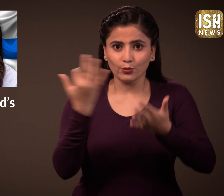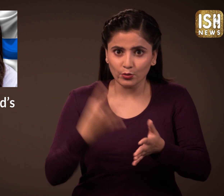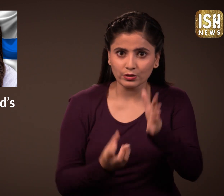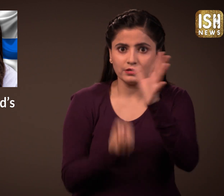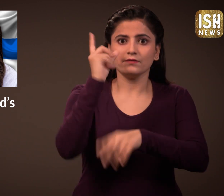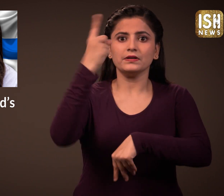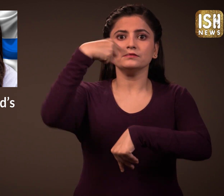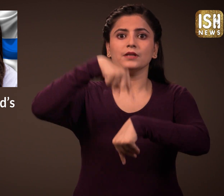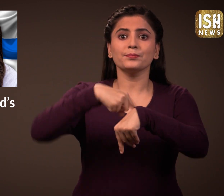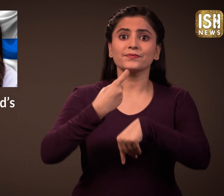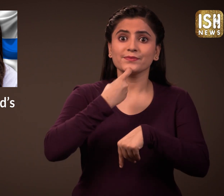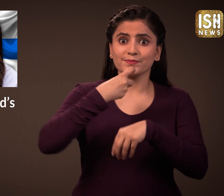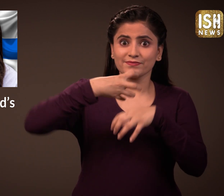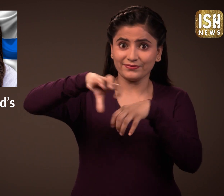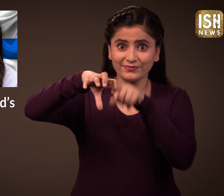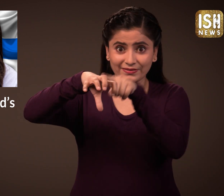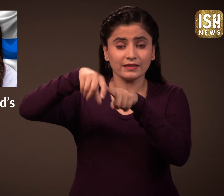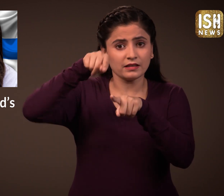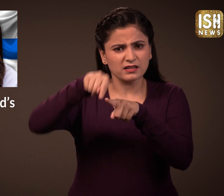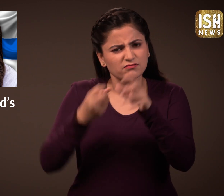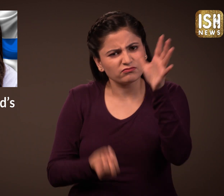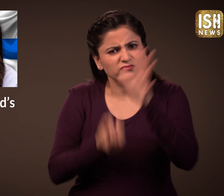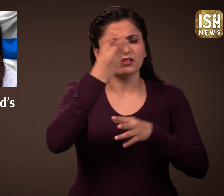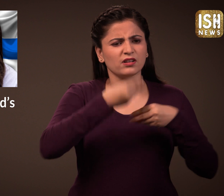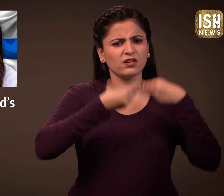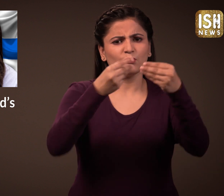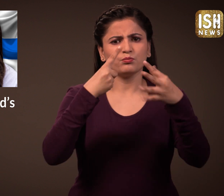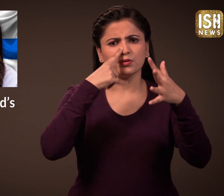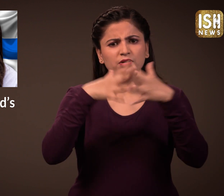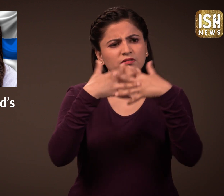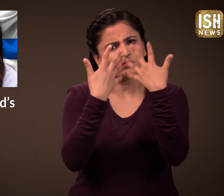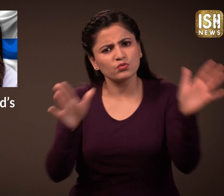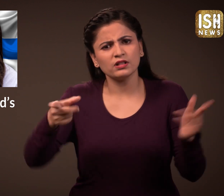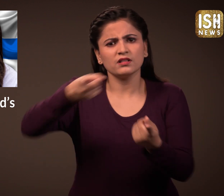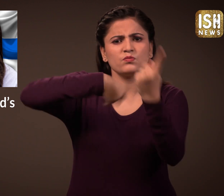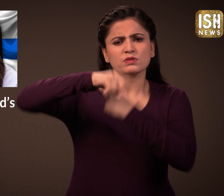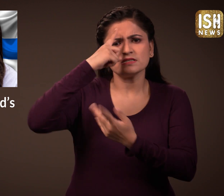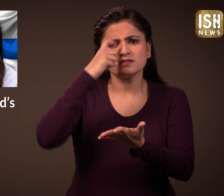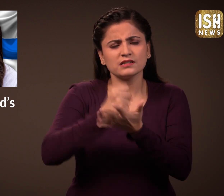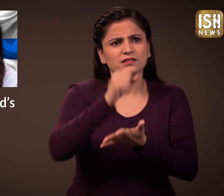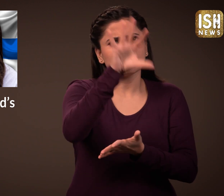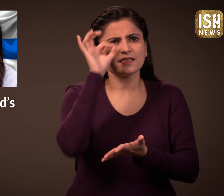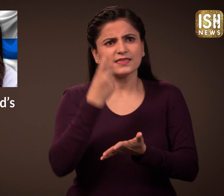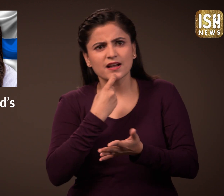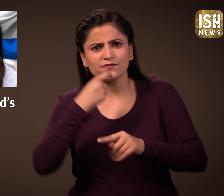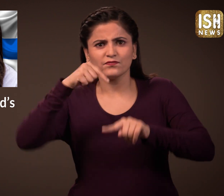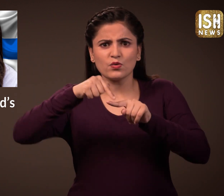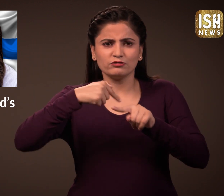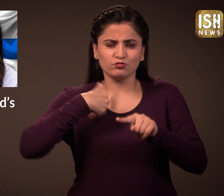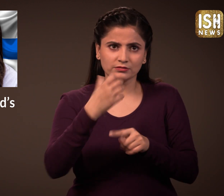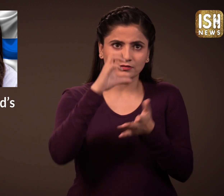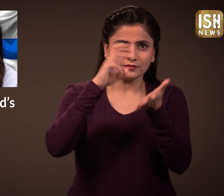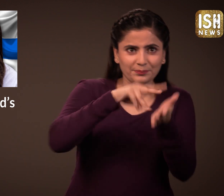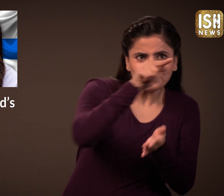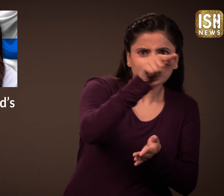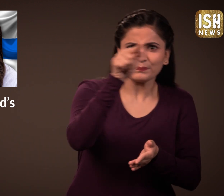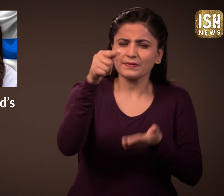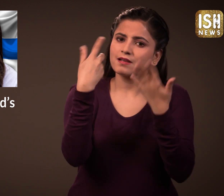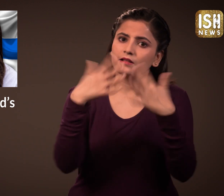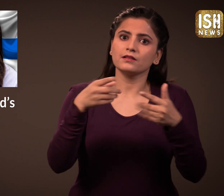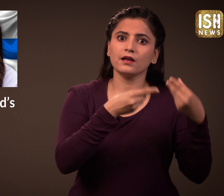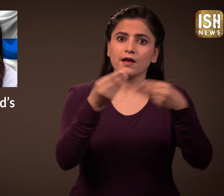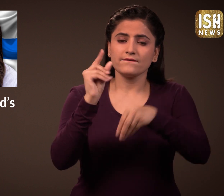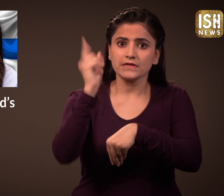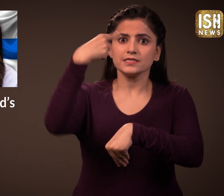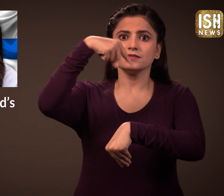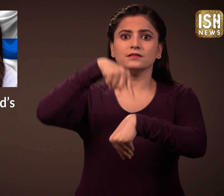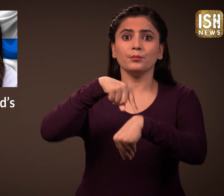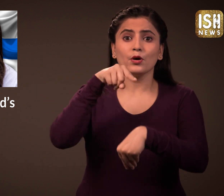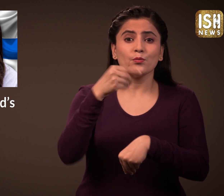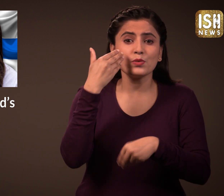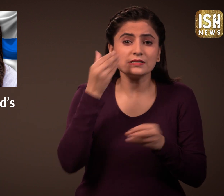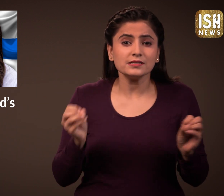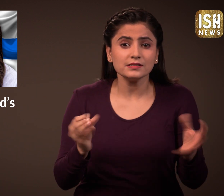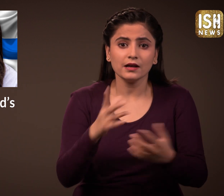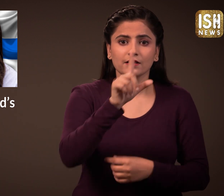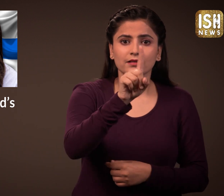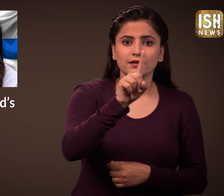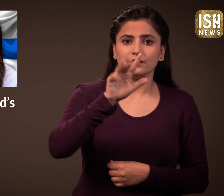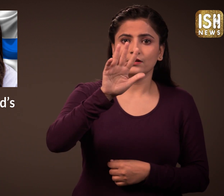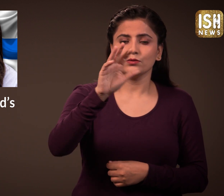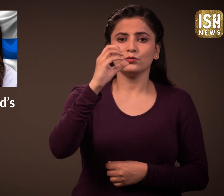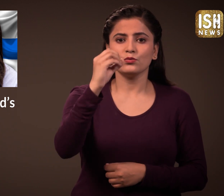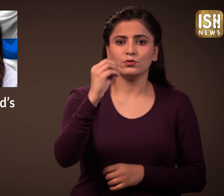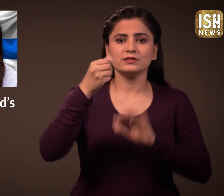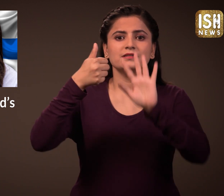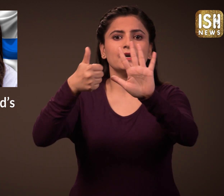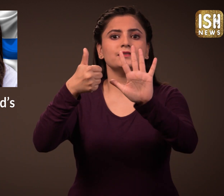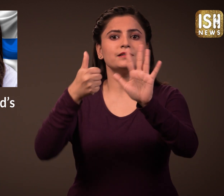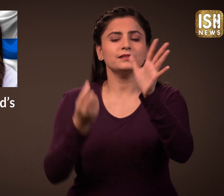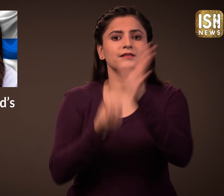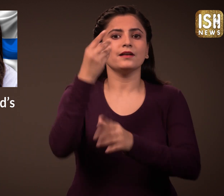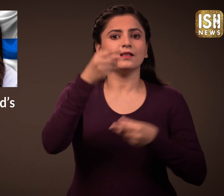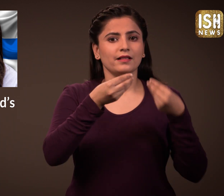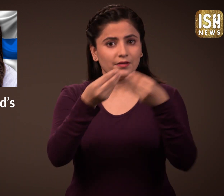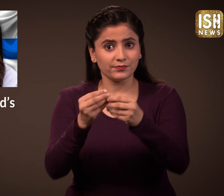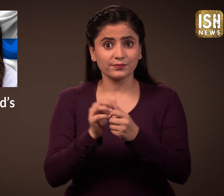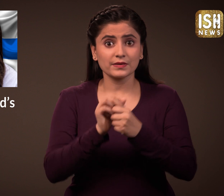Finland was the first country in Europe to give women the right to vote and chose their candidates in 1906.